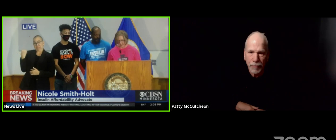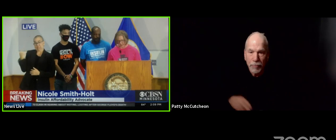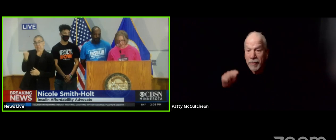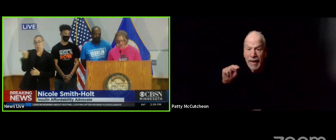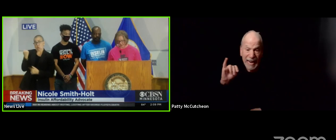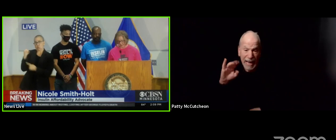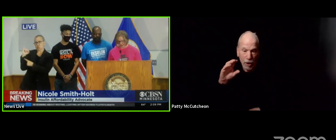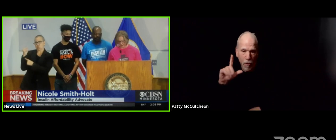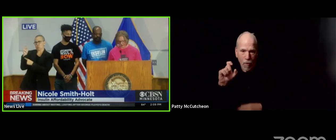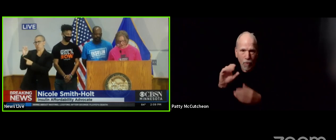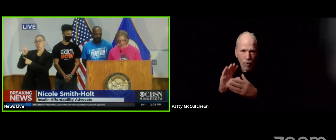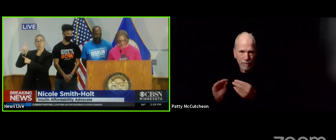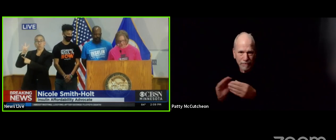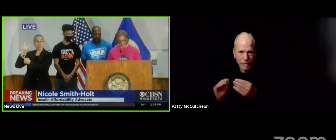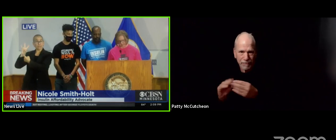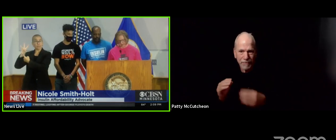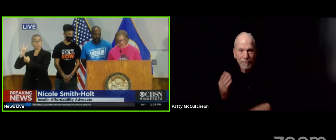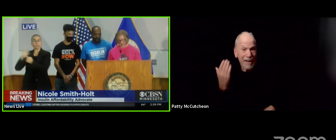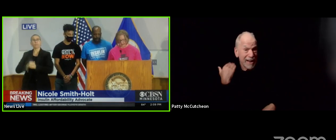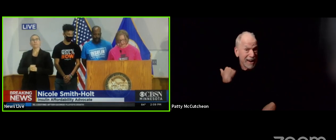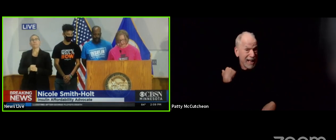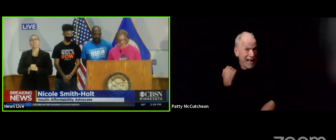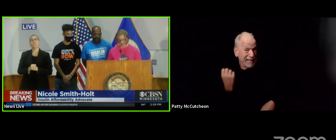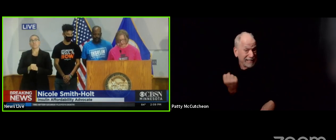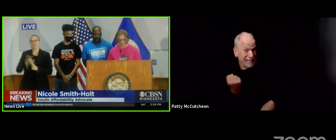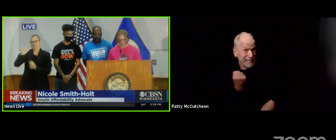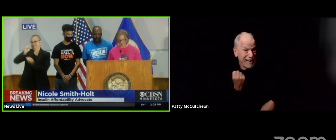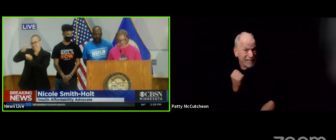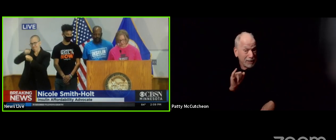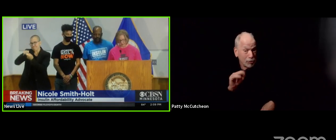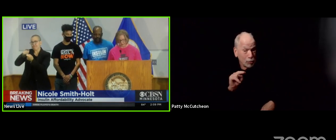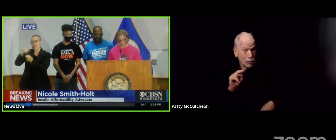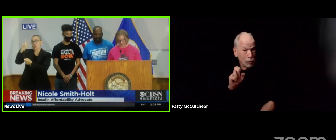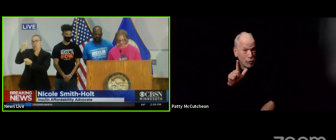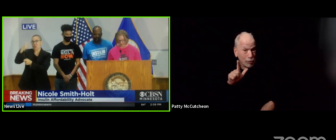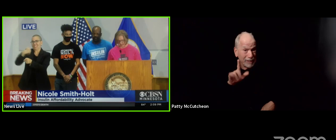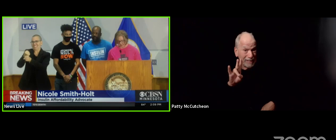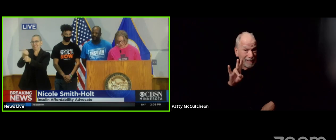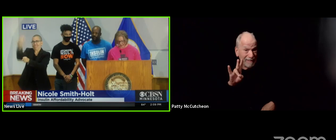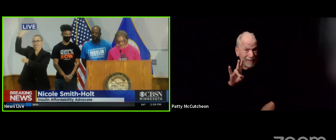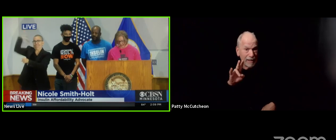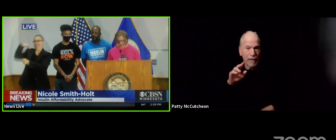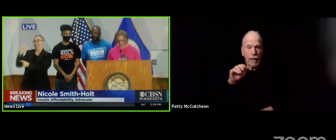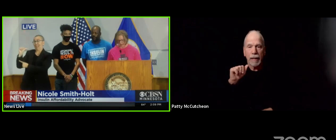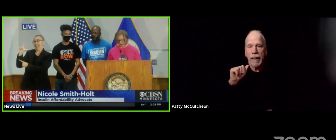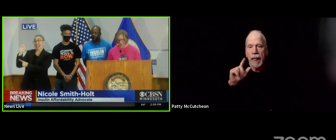ANNIVERSARY OF ALEC'S DEATH. TODAY ON JULY 1st, THREE YEARS AFTER HE DIED,